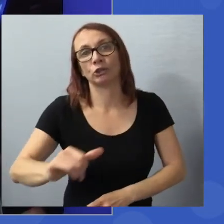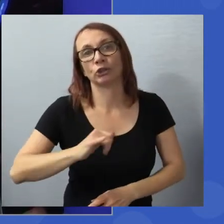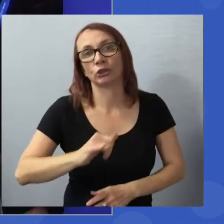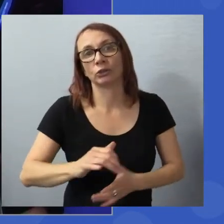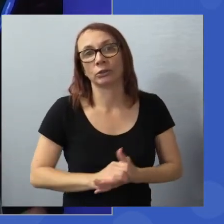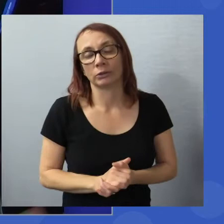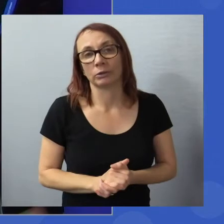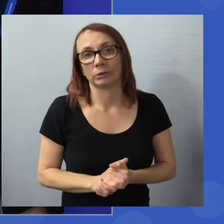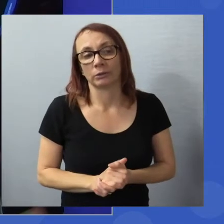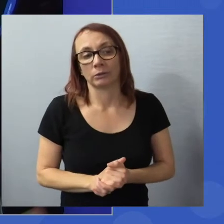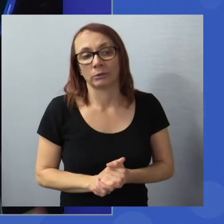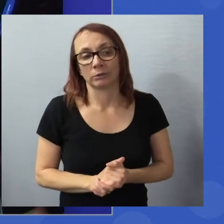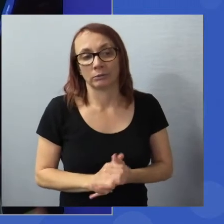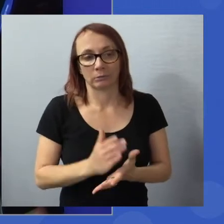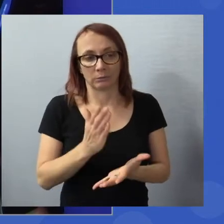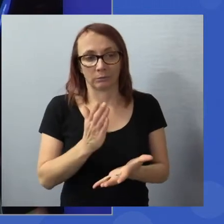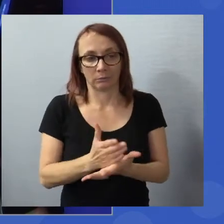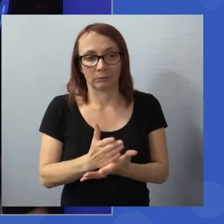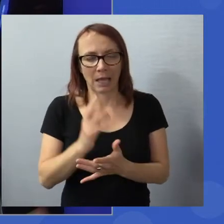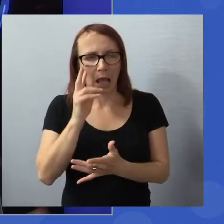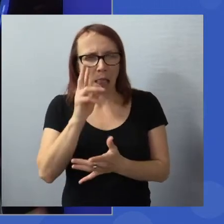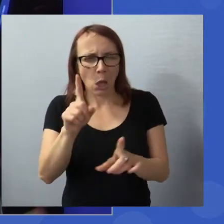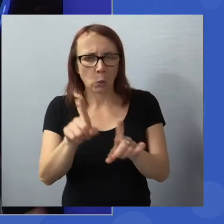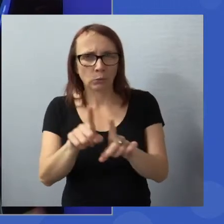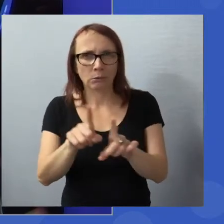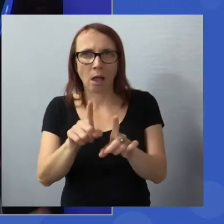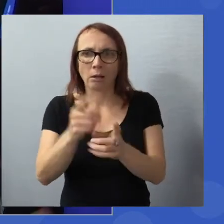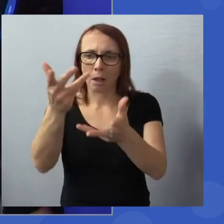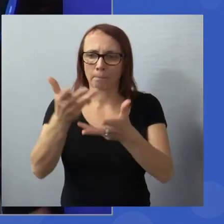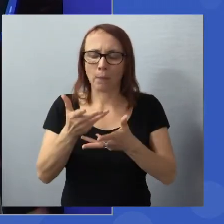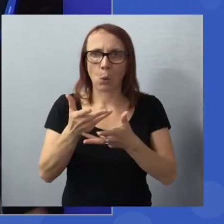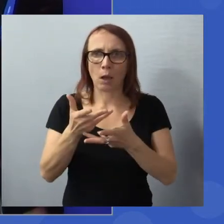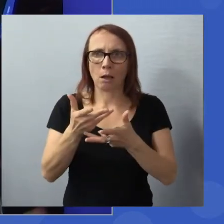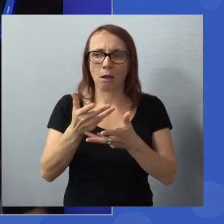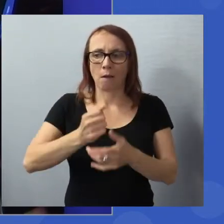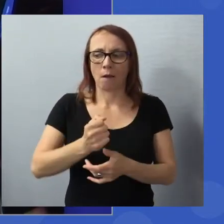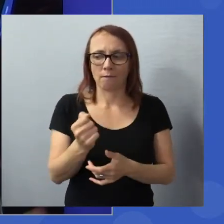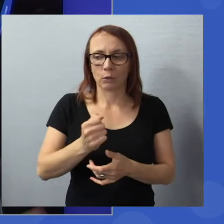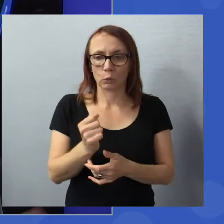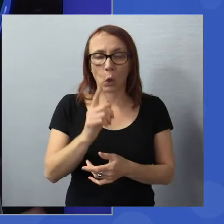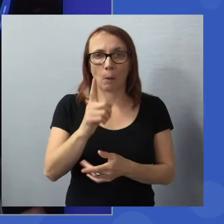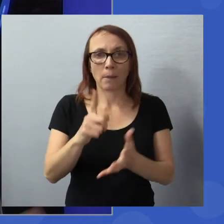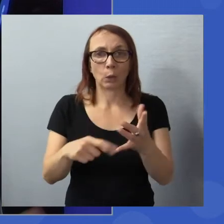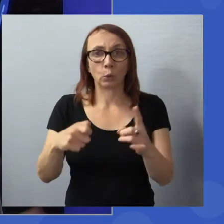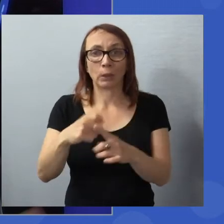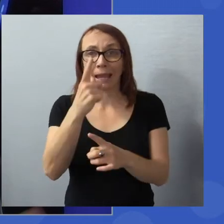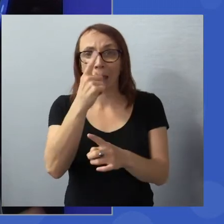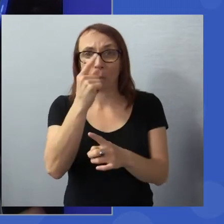it looks like perils their vote returning to the devolved area with the UK having the opportunity to freeze the exercise those perils where they think